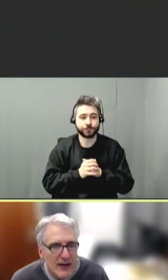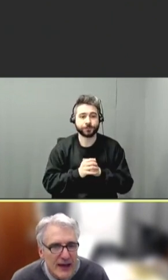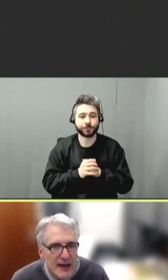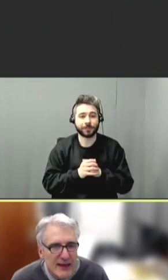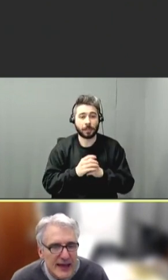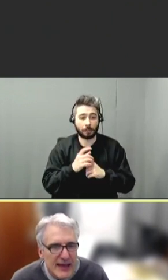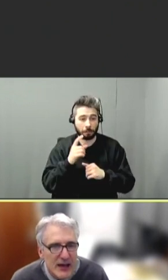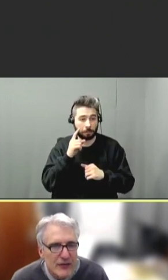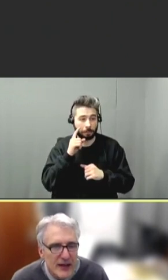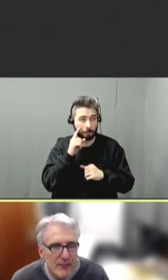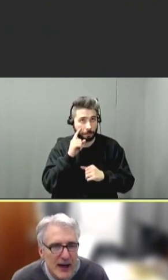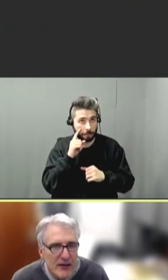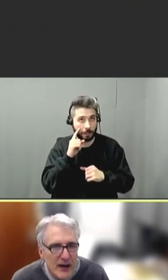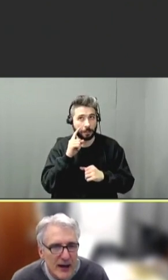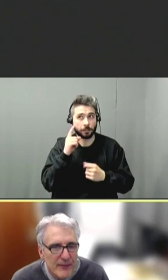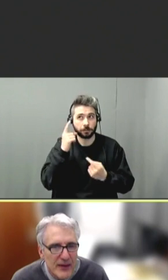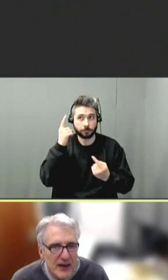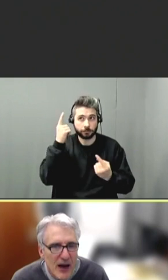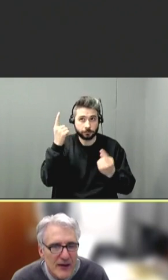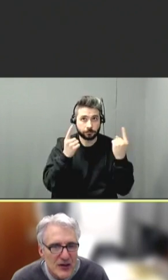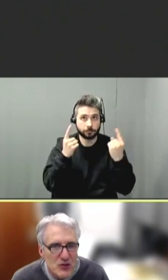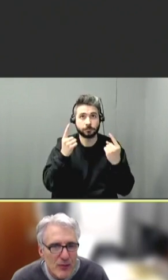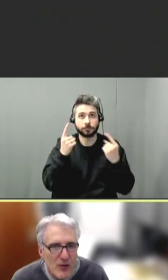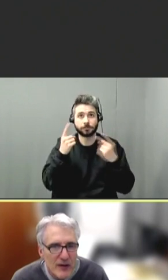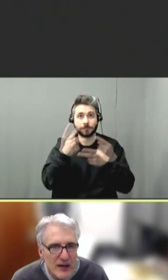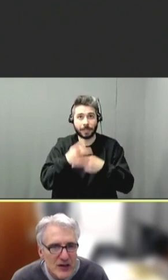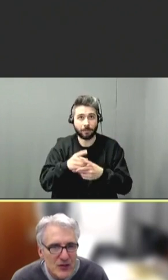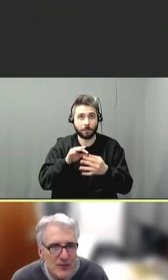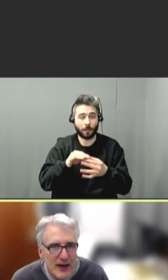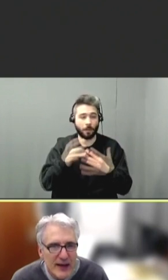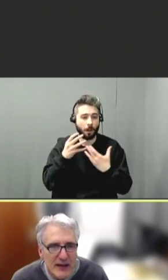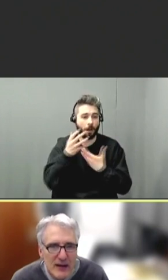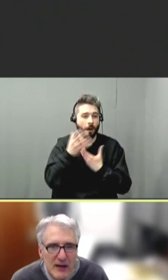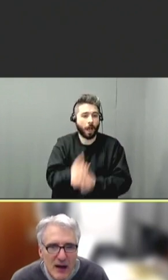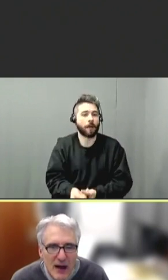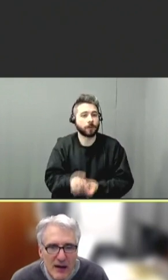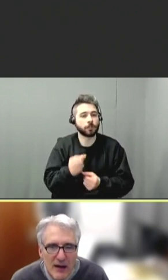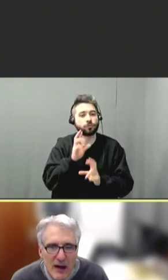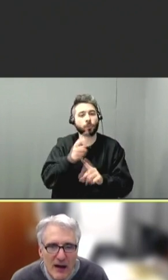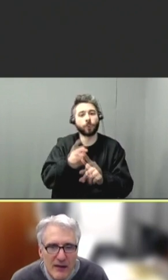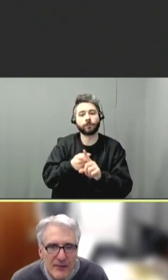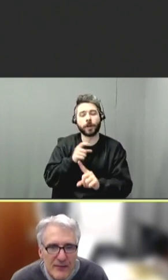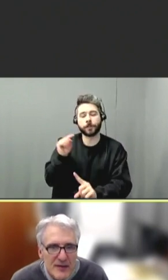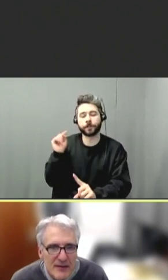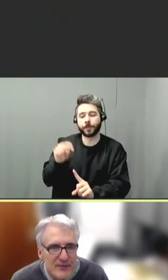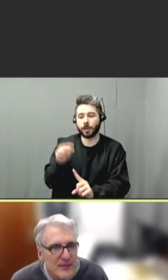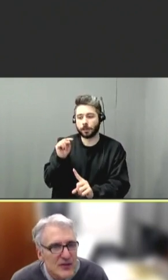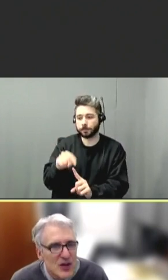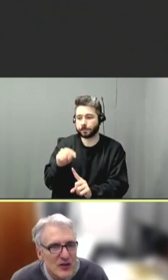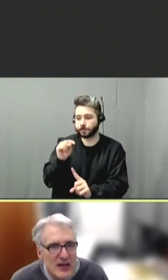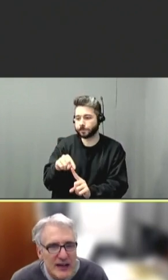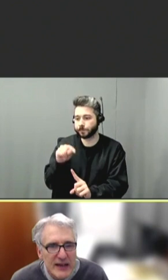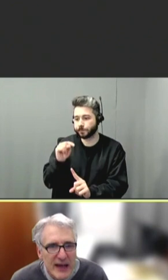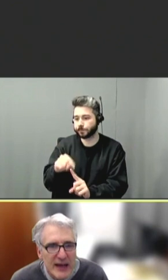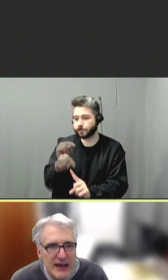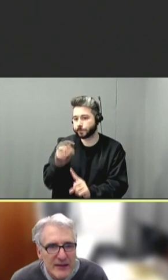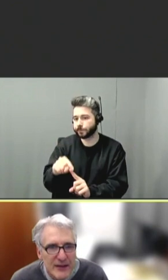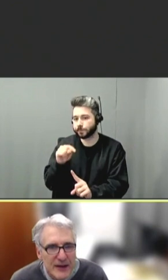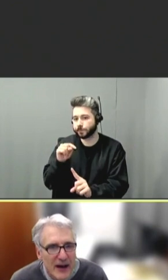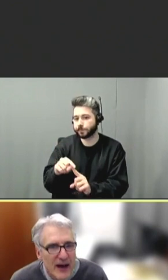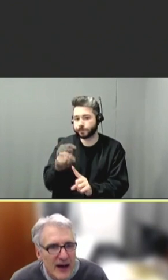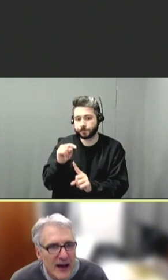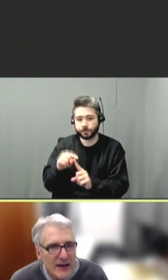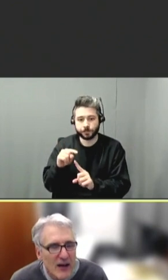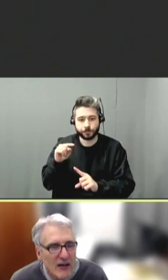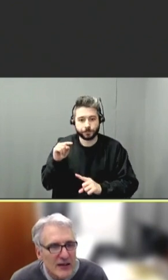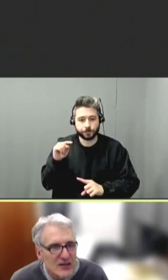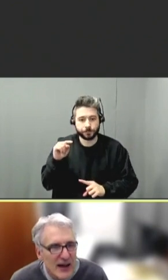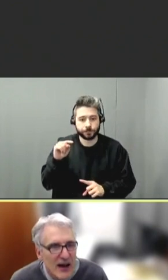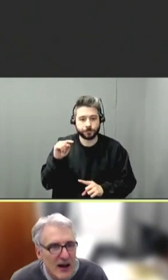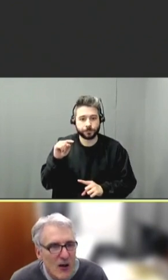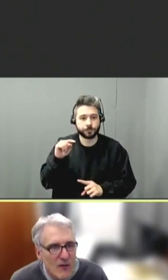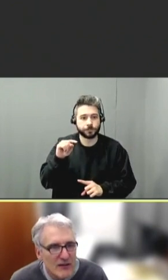looking -- thinking carefully about the confidence report issued by Jared Dunn and Colleagues over